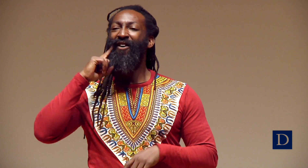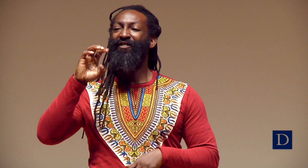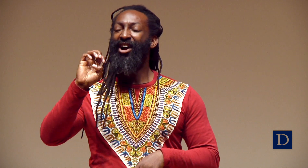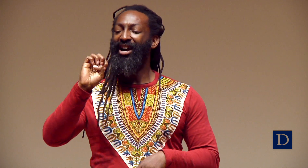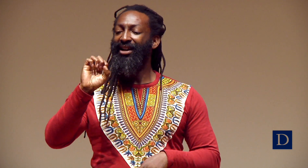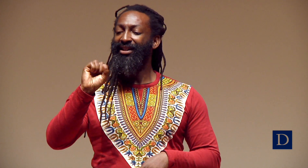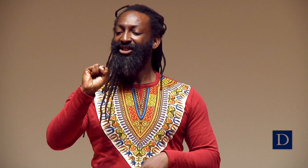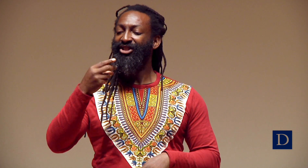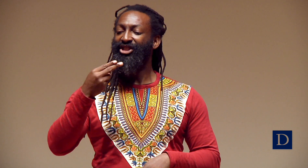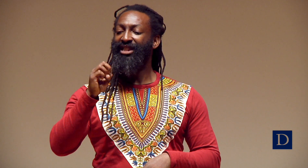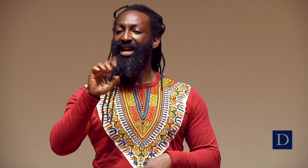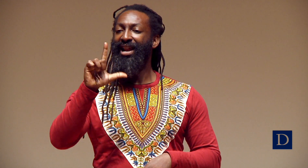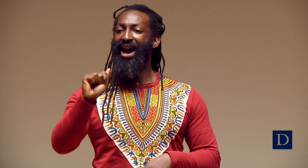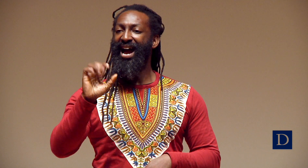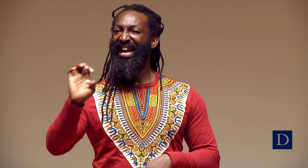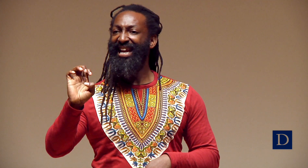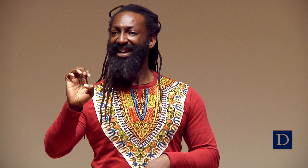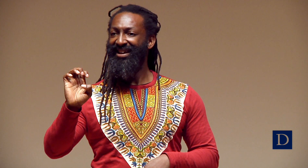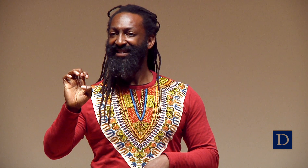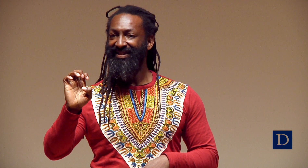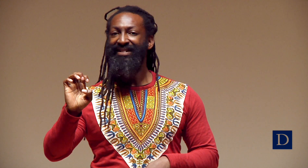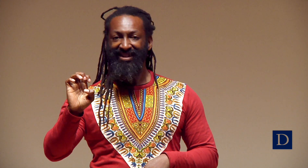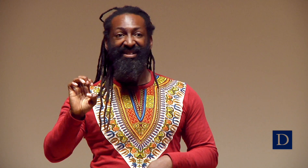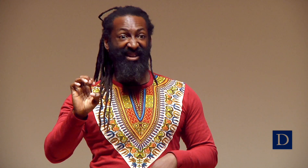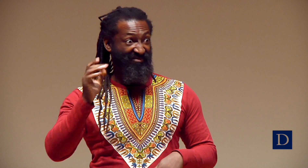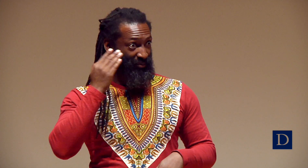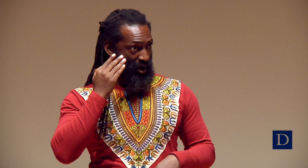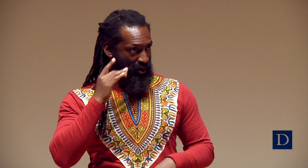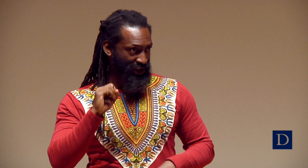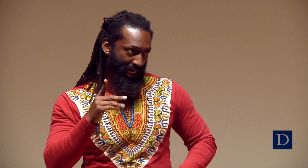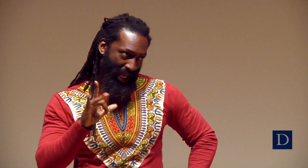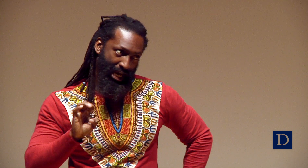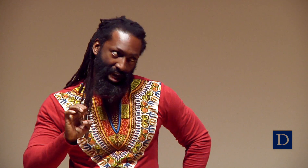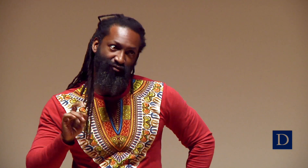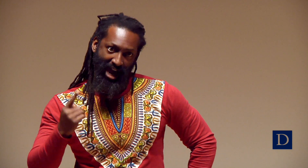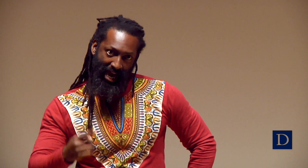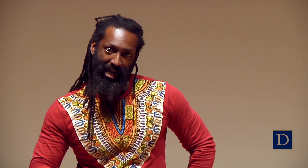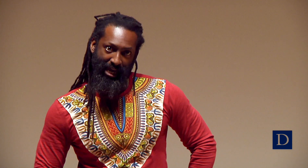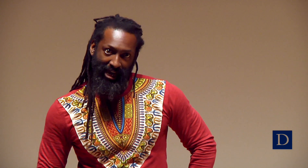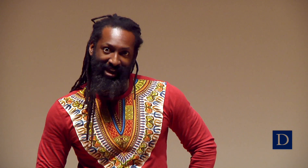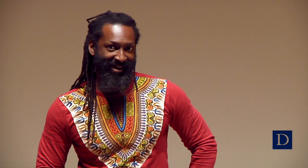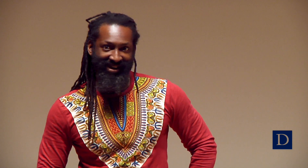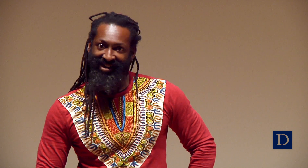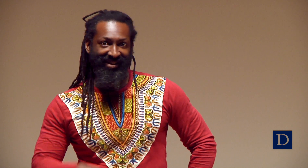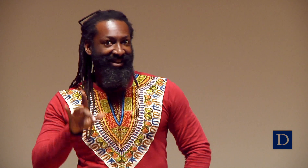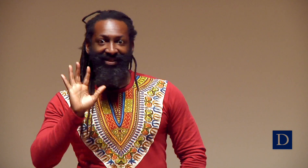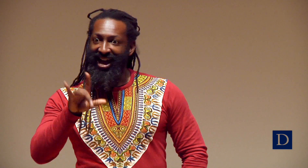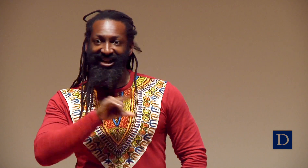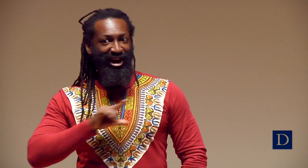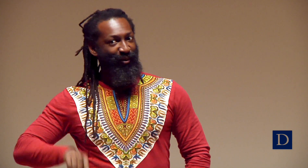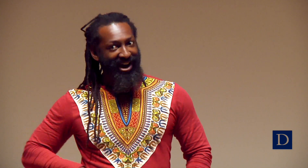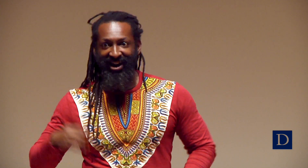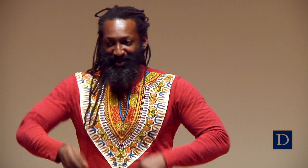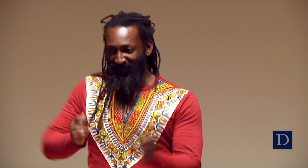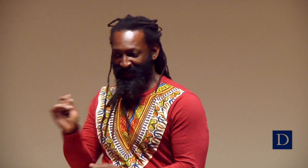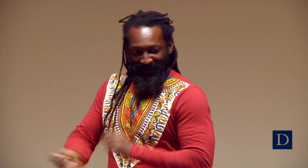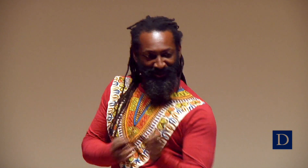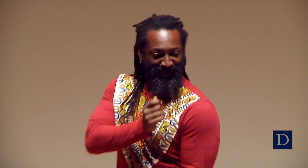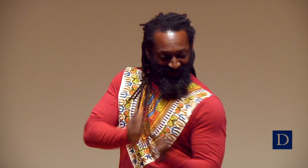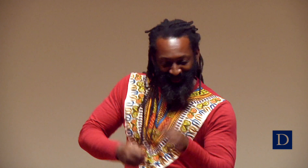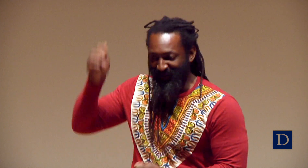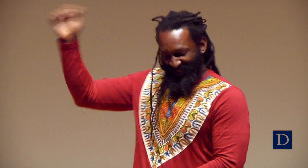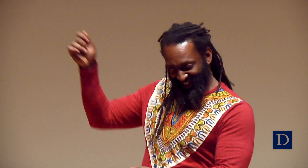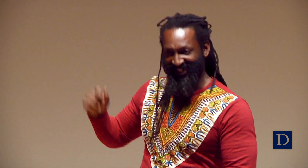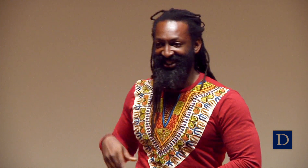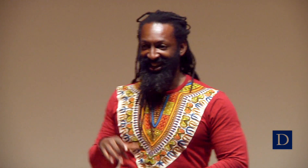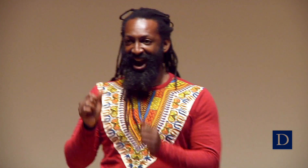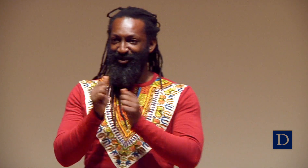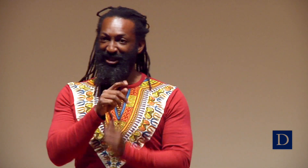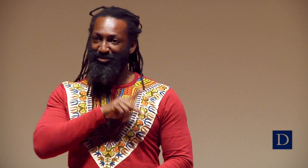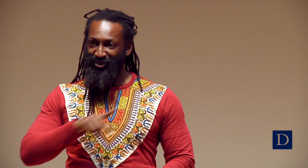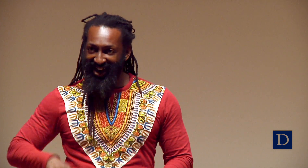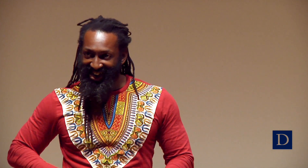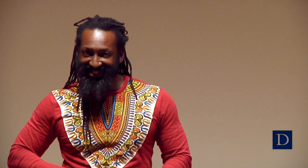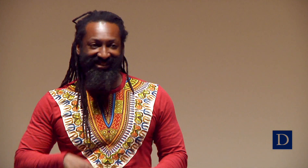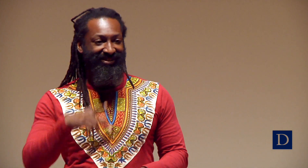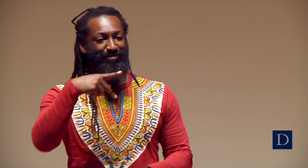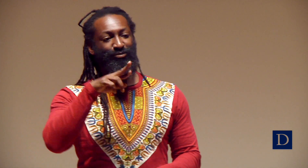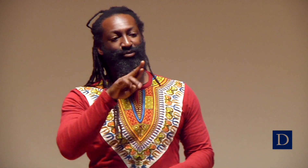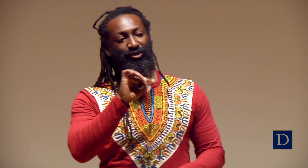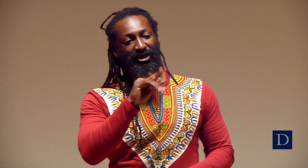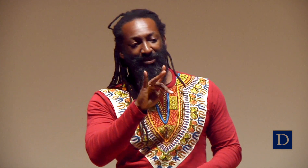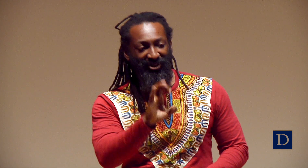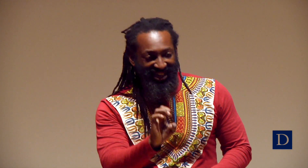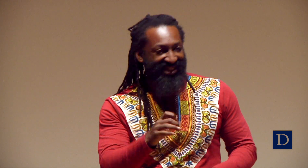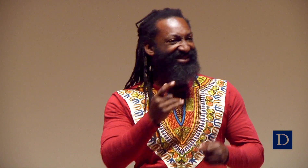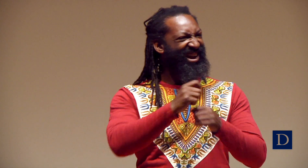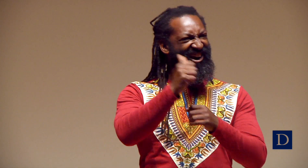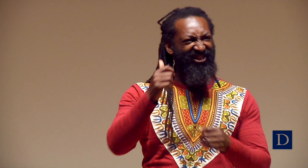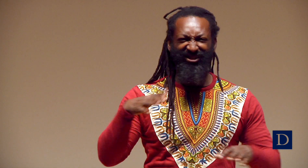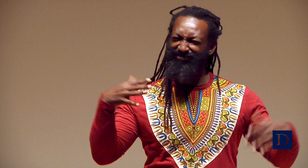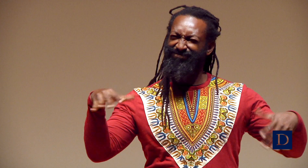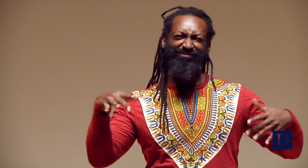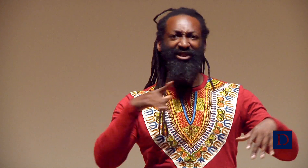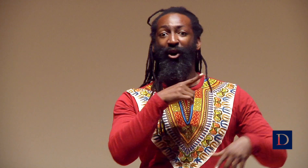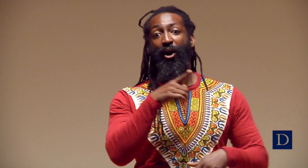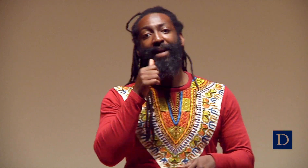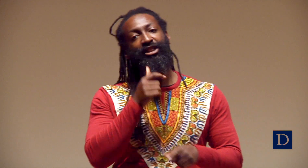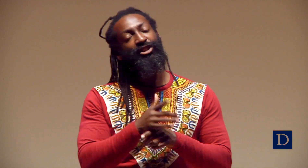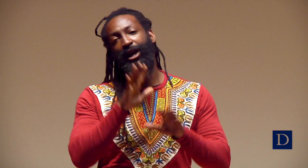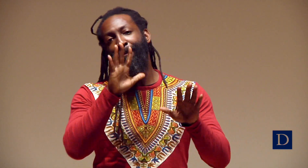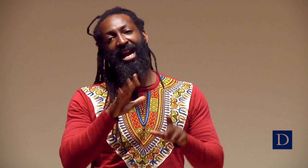She performed for Sheila E. If you know Sheila E, right, she’s the queen of percussion. She’s performed with Prince and other really famous artists.